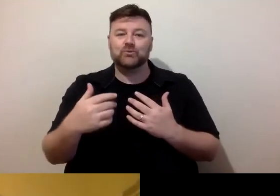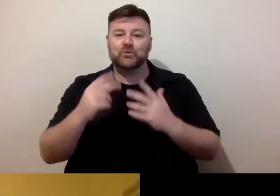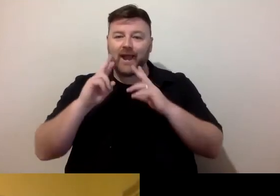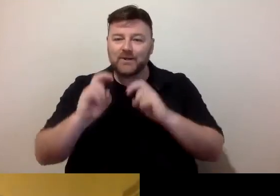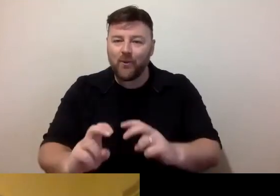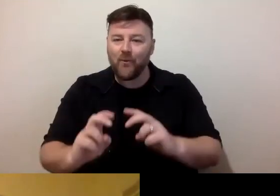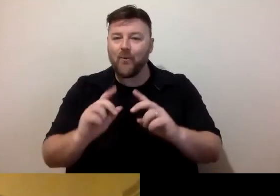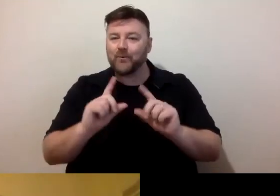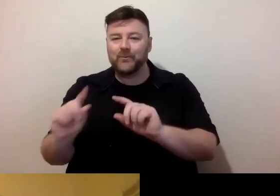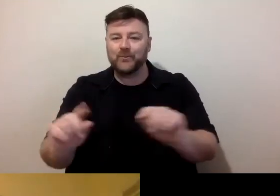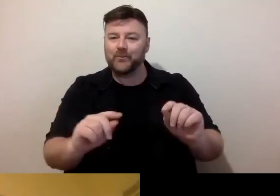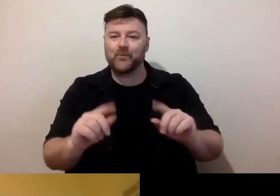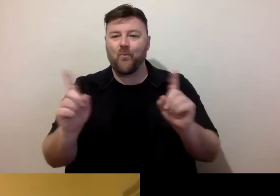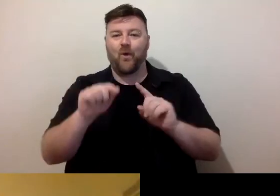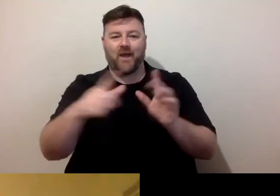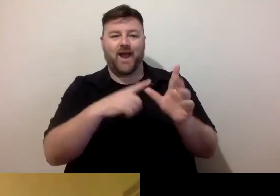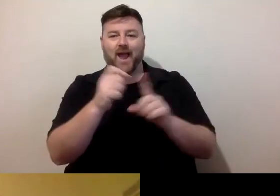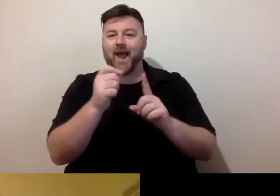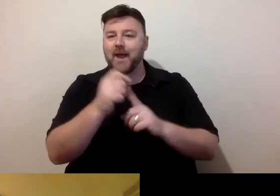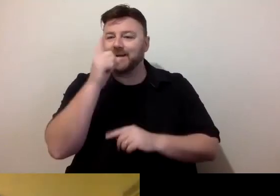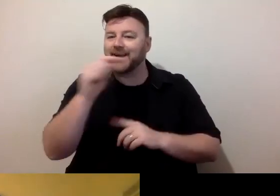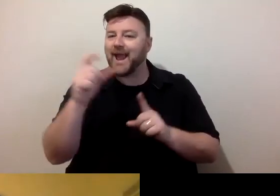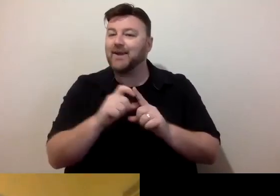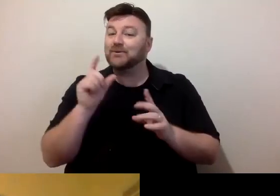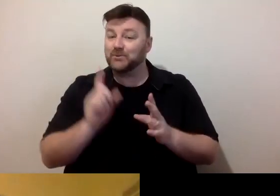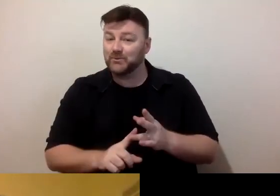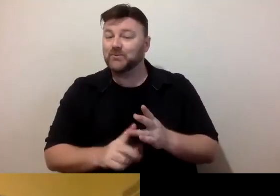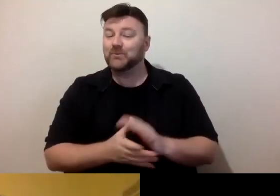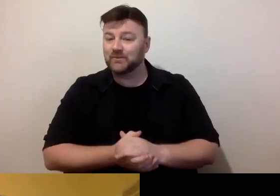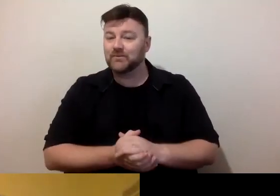and what it can offer you and your practice, whatever it might be. To